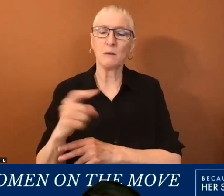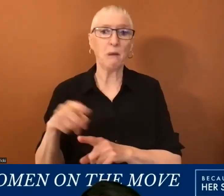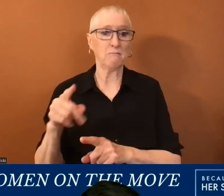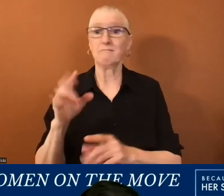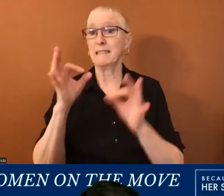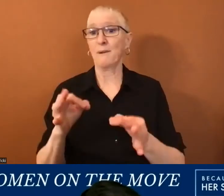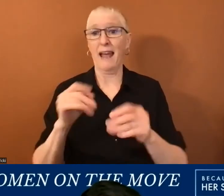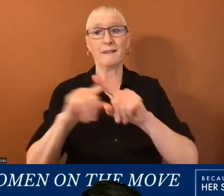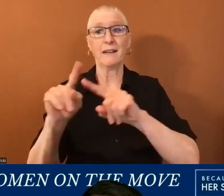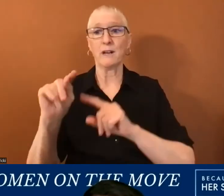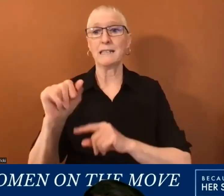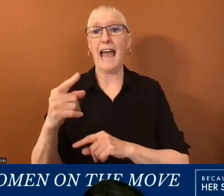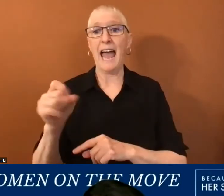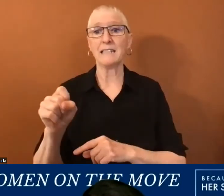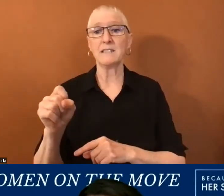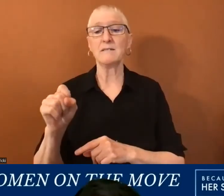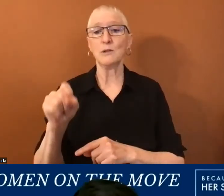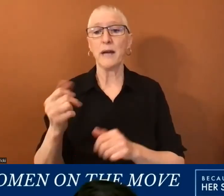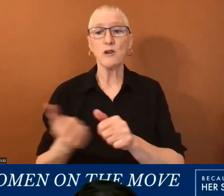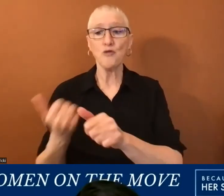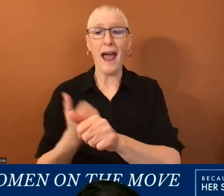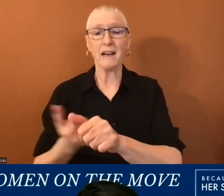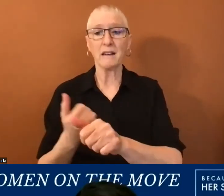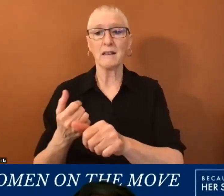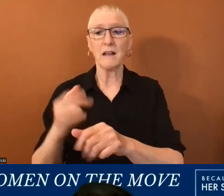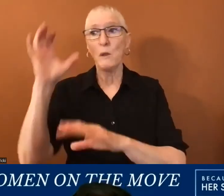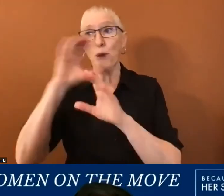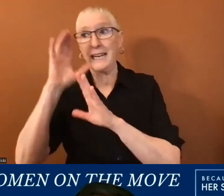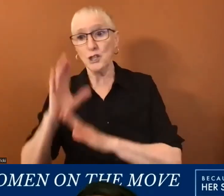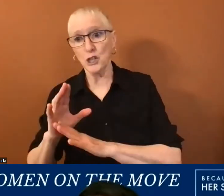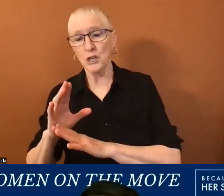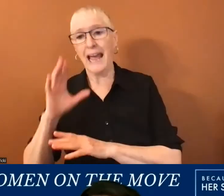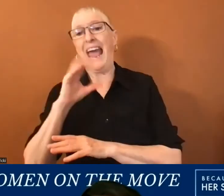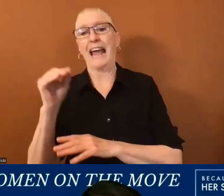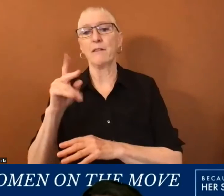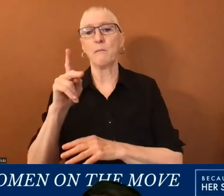tags out there that you can kind of track the predators as well as the prey, but essentially